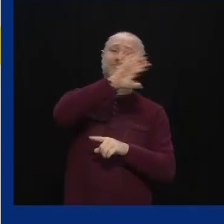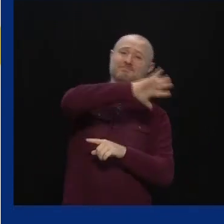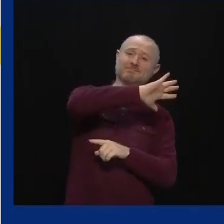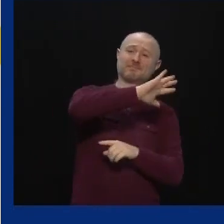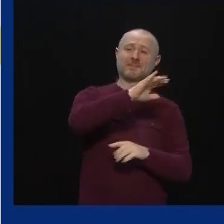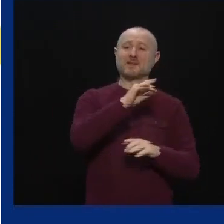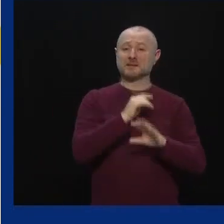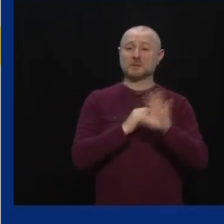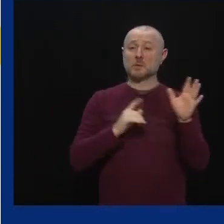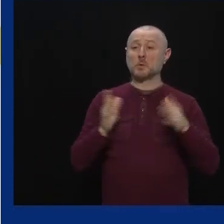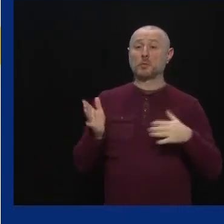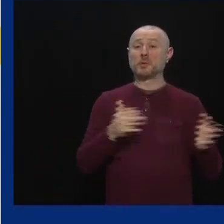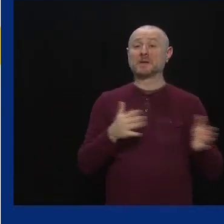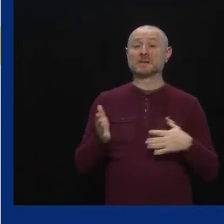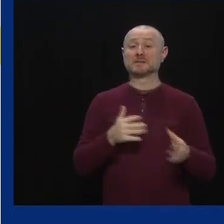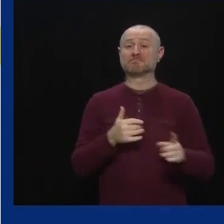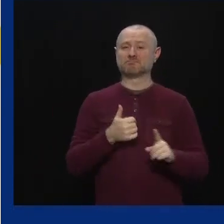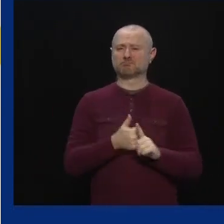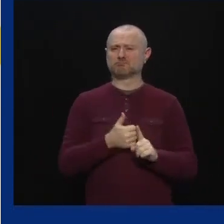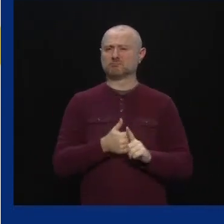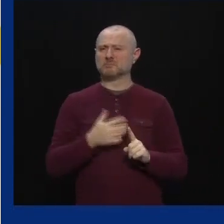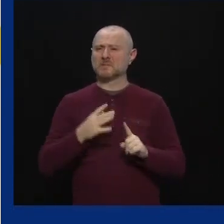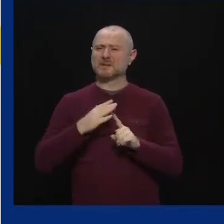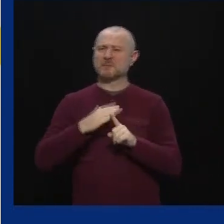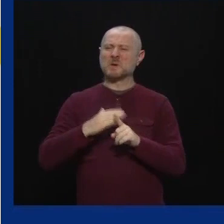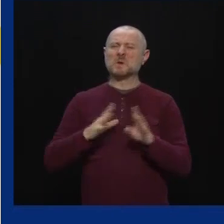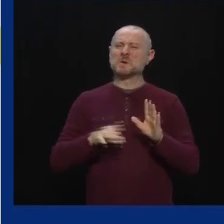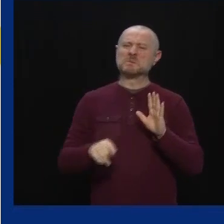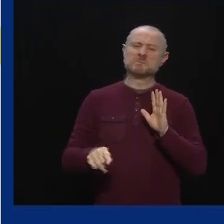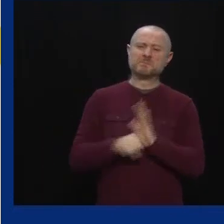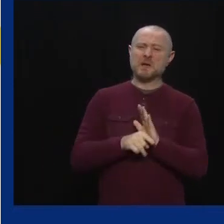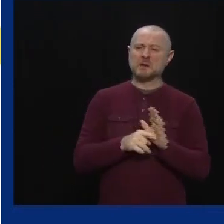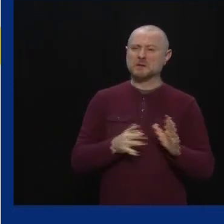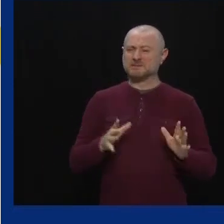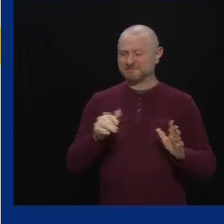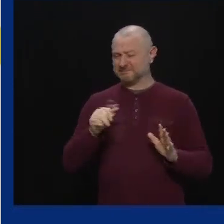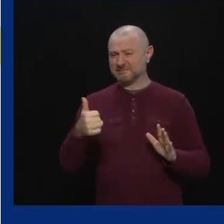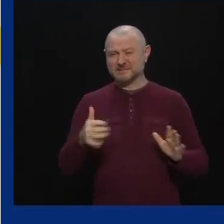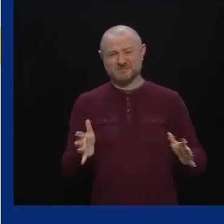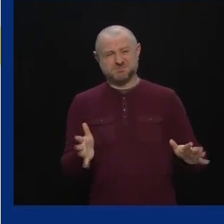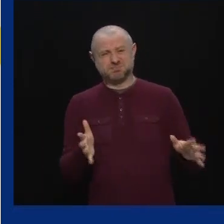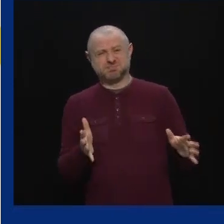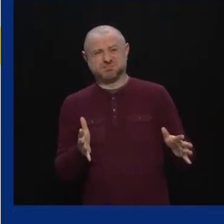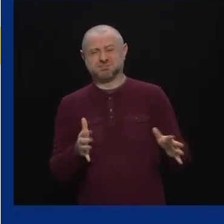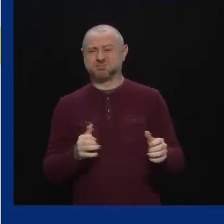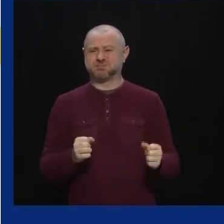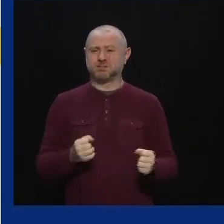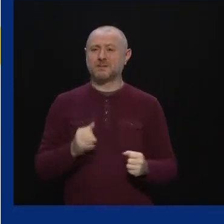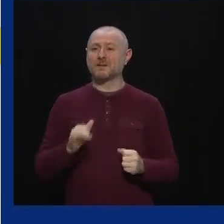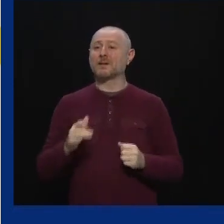STATE. REALLY FROM THE MID-HUDSON REGION NORTH AND WEST. WE'VE GOT WIND CHILL IN THE